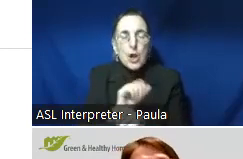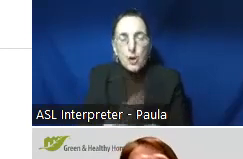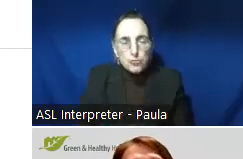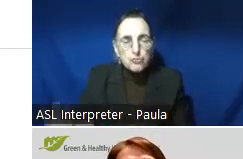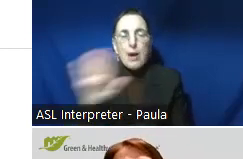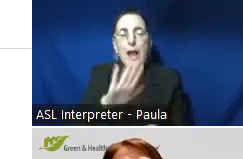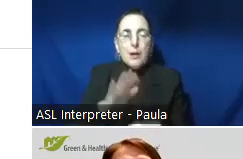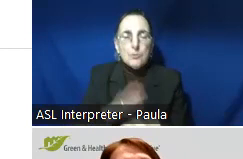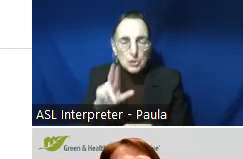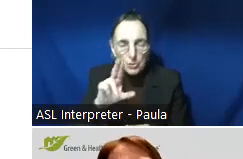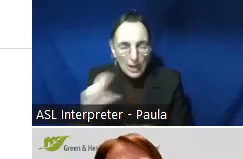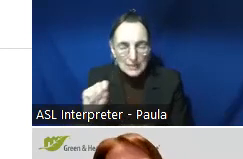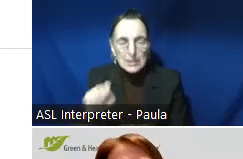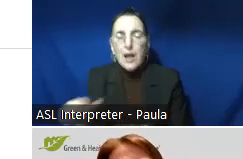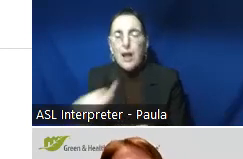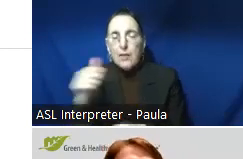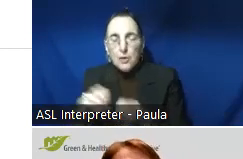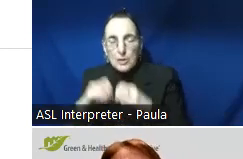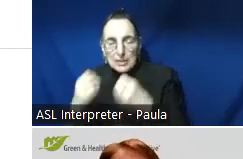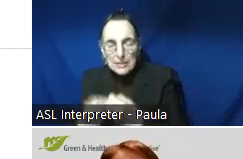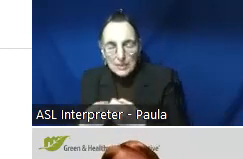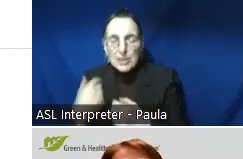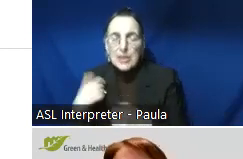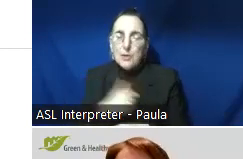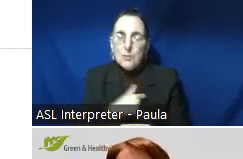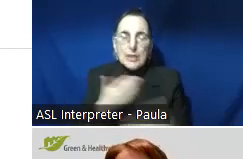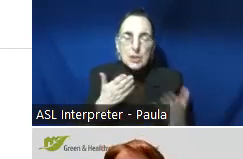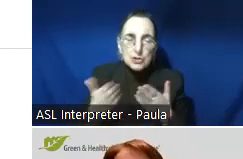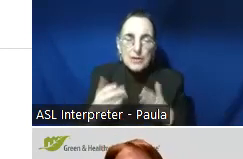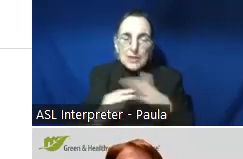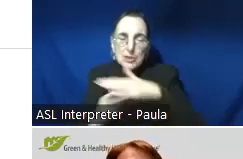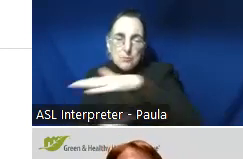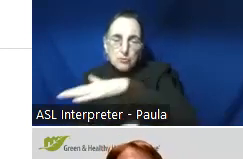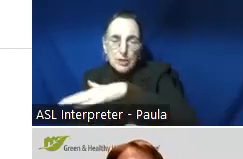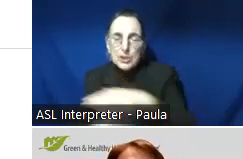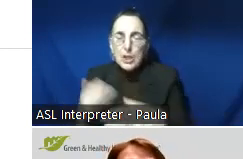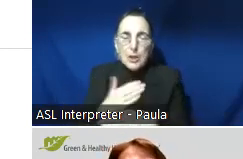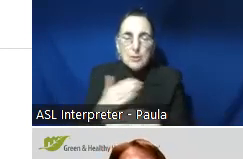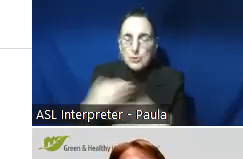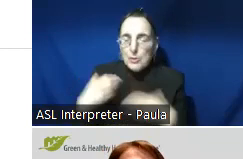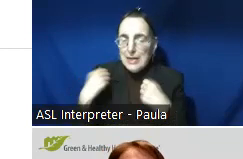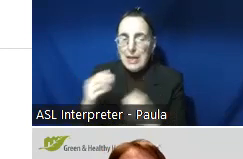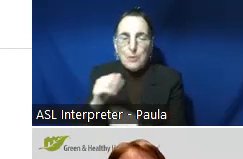bridge between funders and especially healthcare funders, and community.